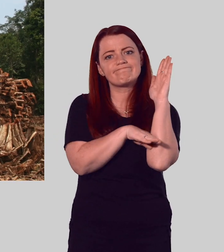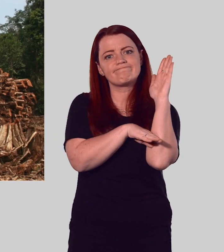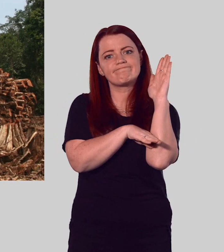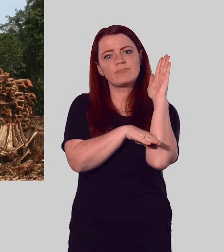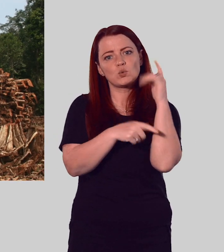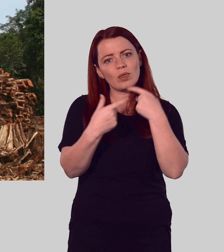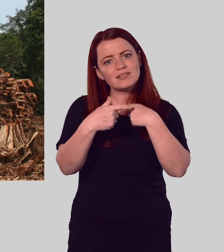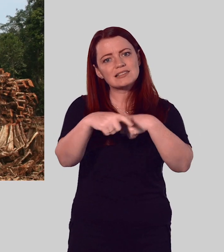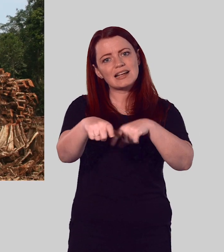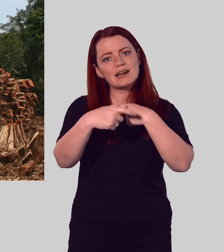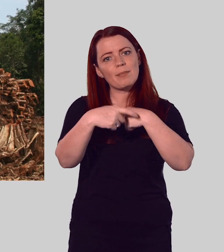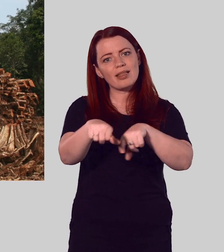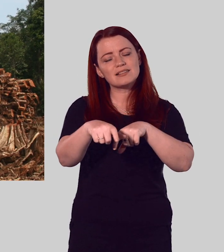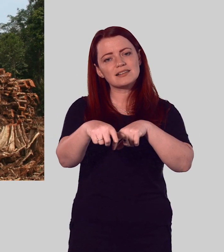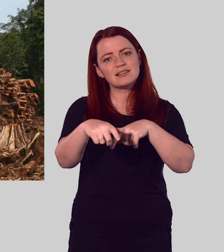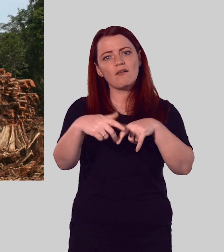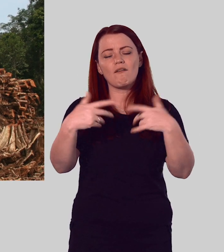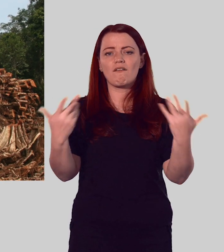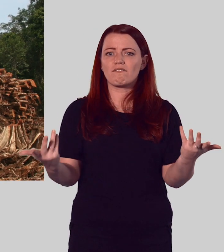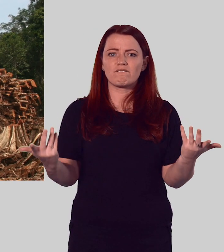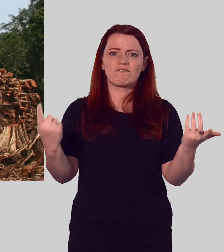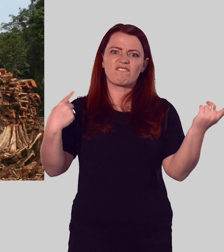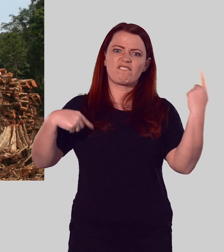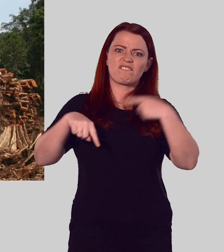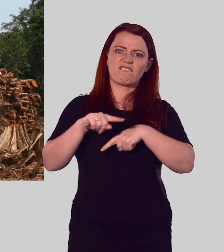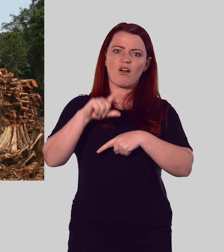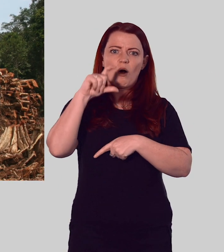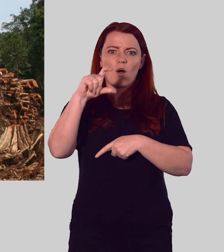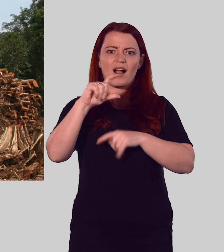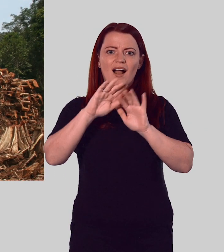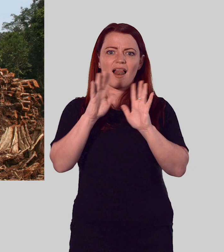the sustainability of how our climate will survive